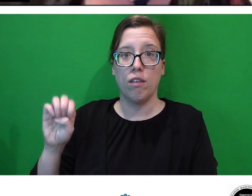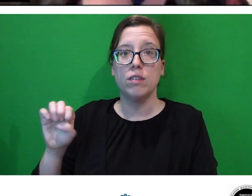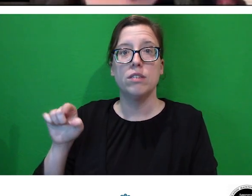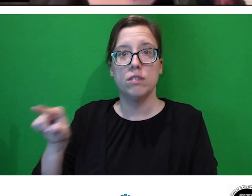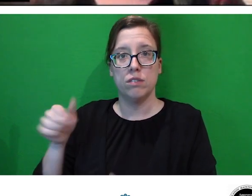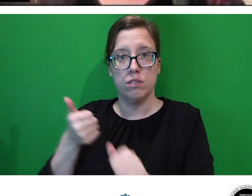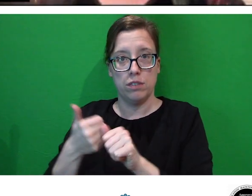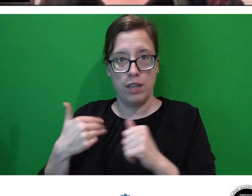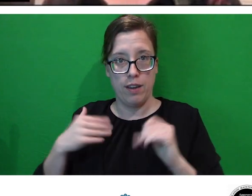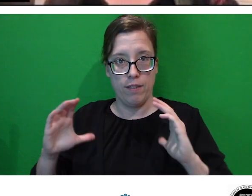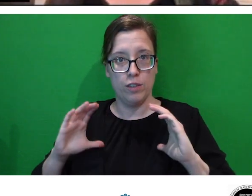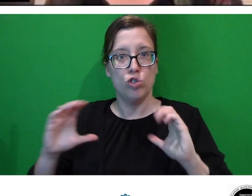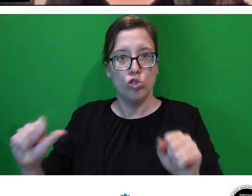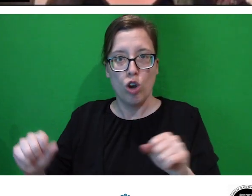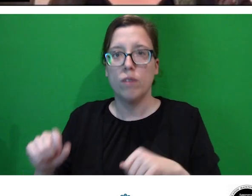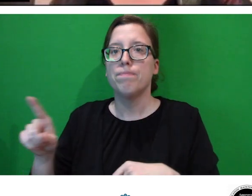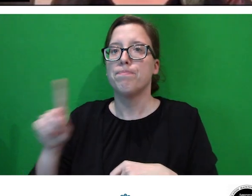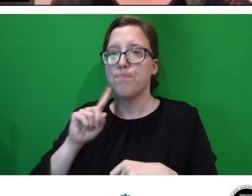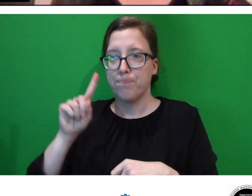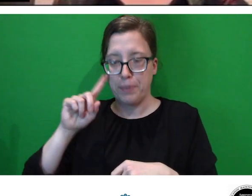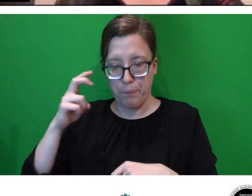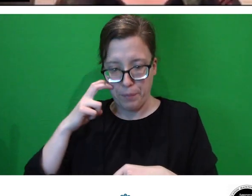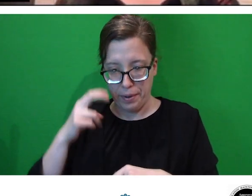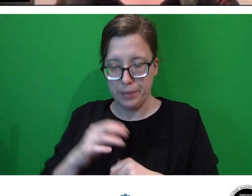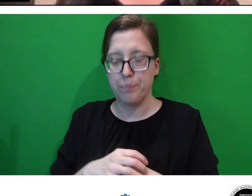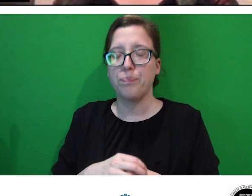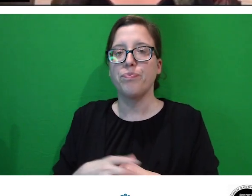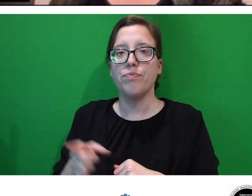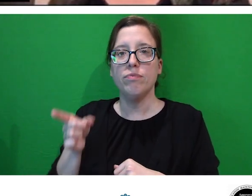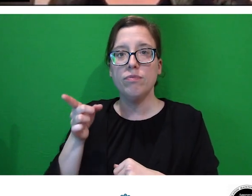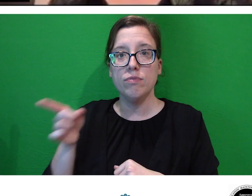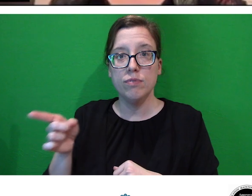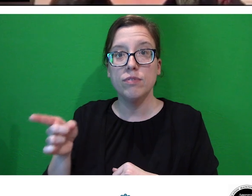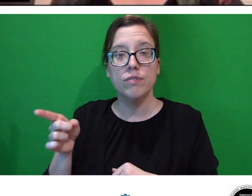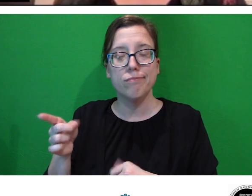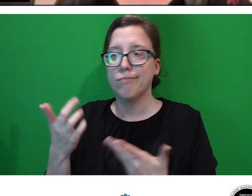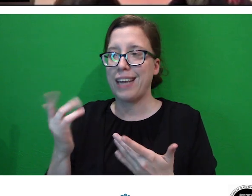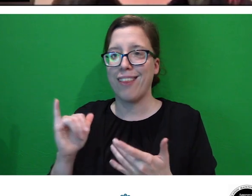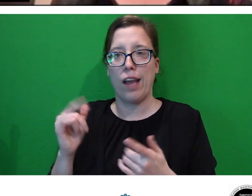One young man that I will introduce you to here in a little bit, his name is Lance,